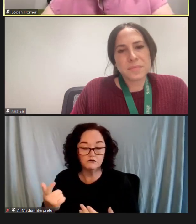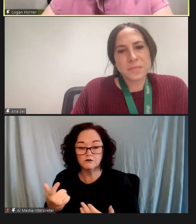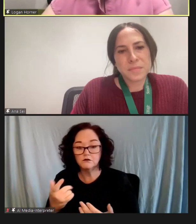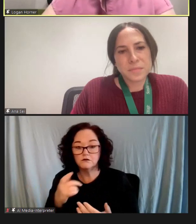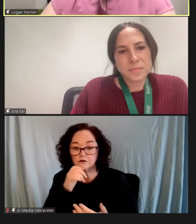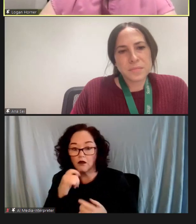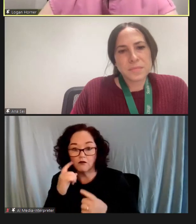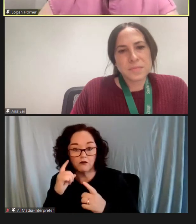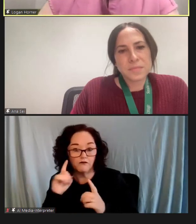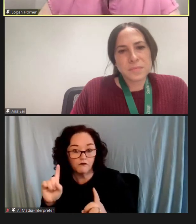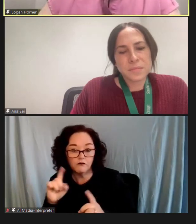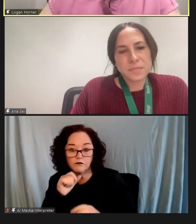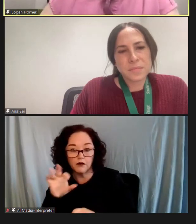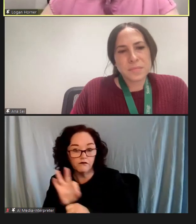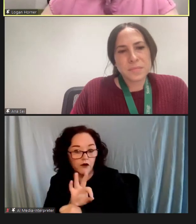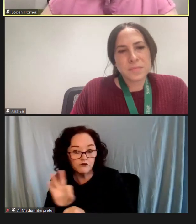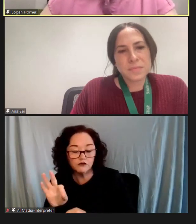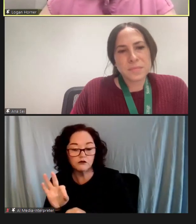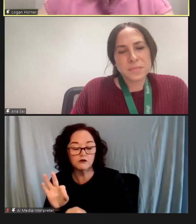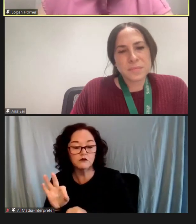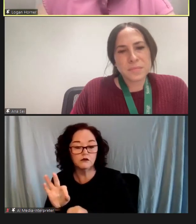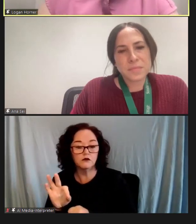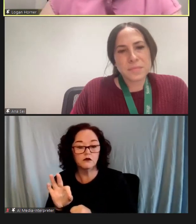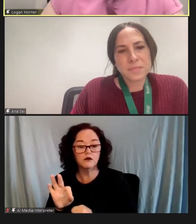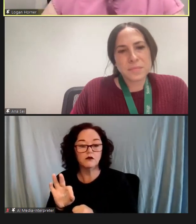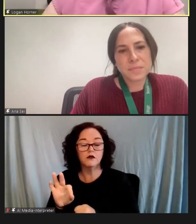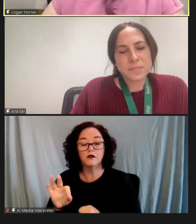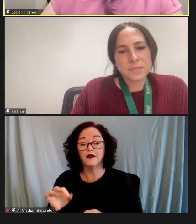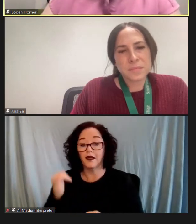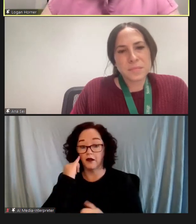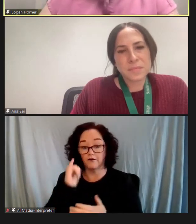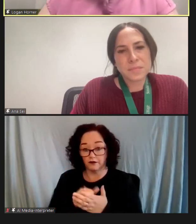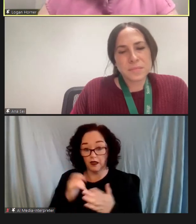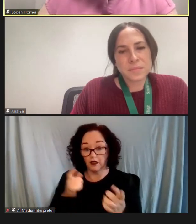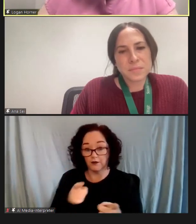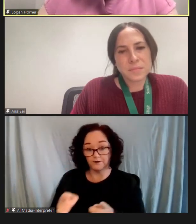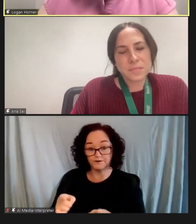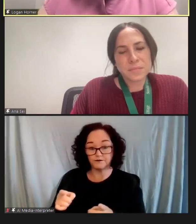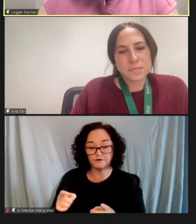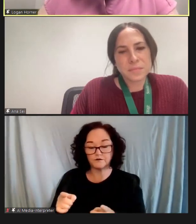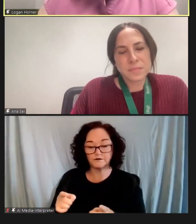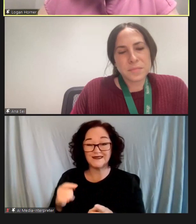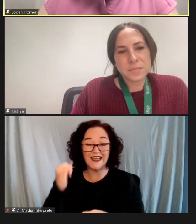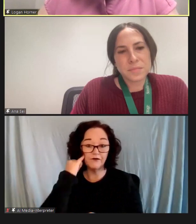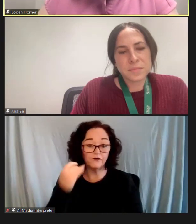that's the case and we know that if we